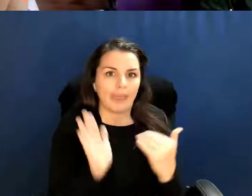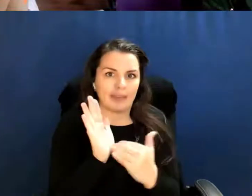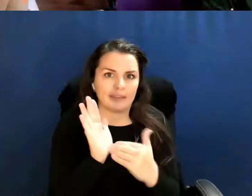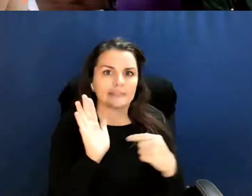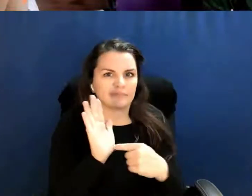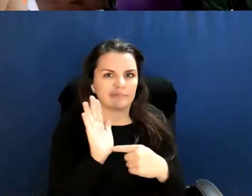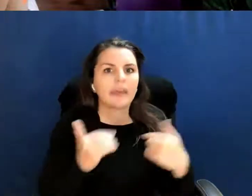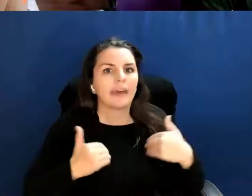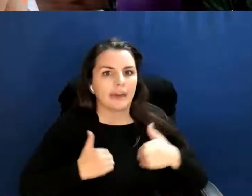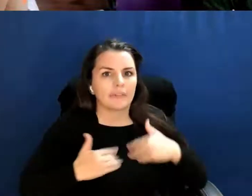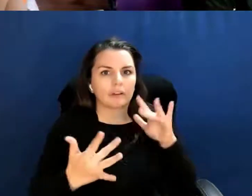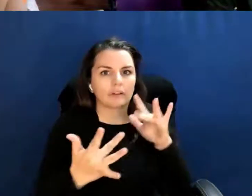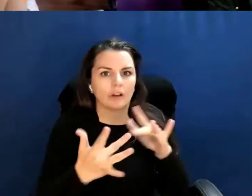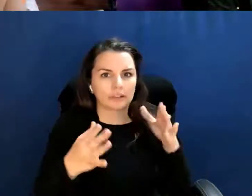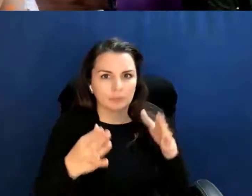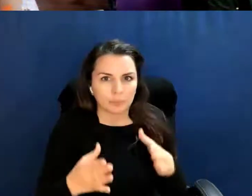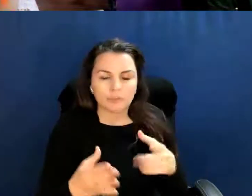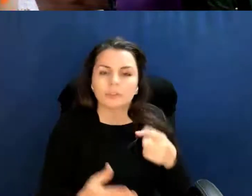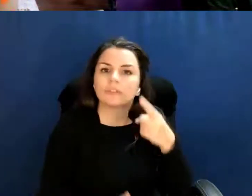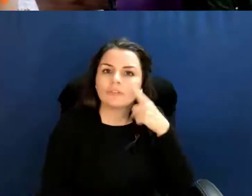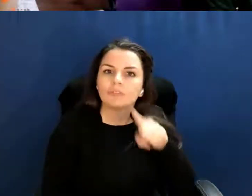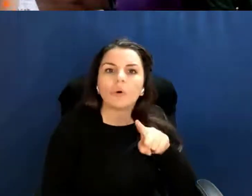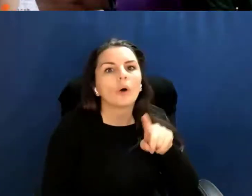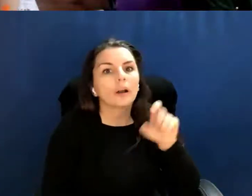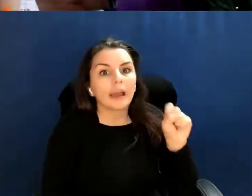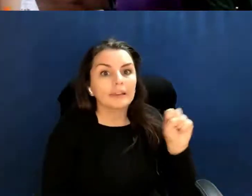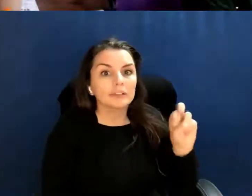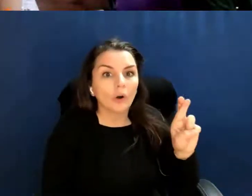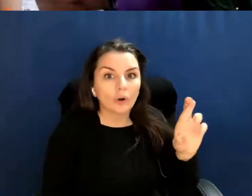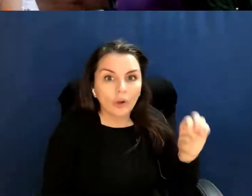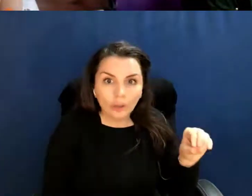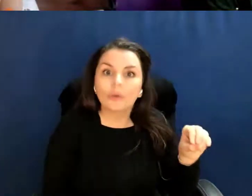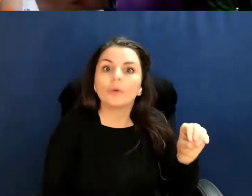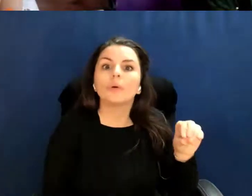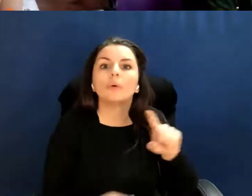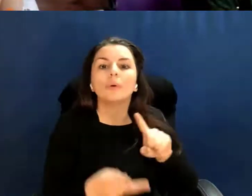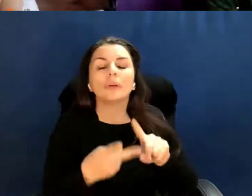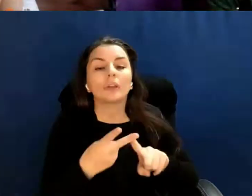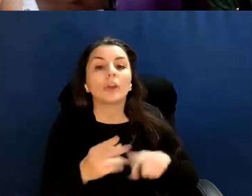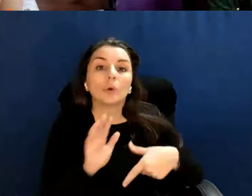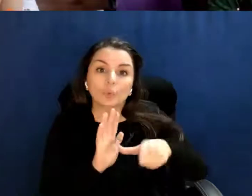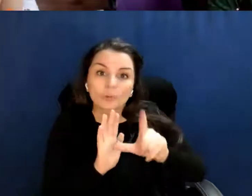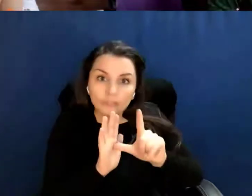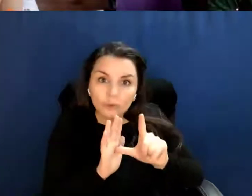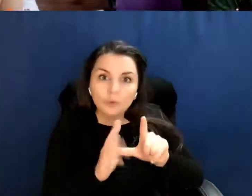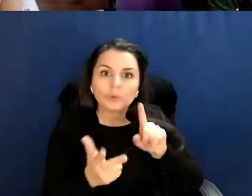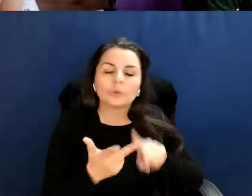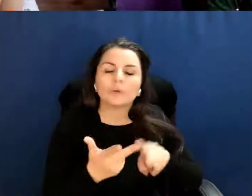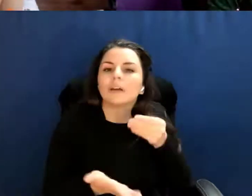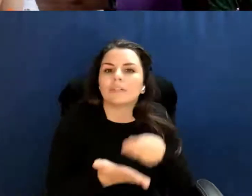for the scientific research, we have the review, and we have financial management contacts,